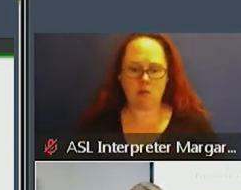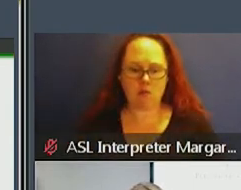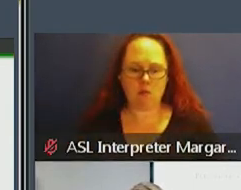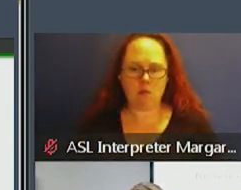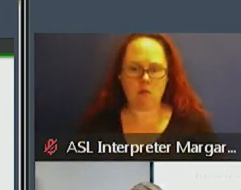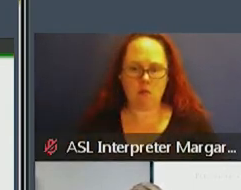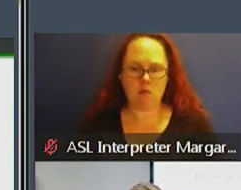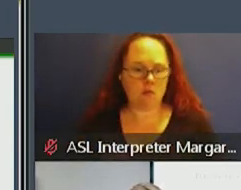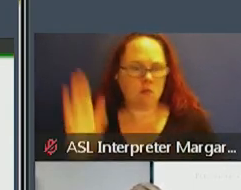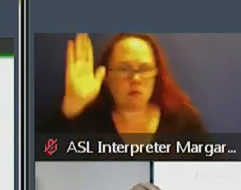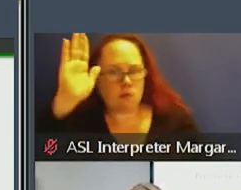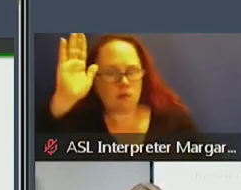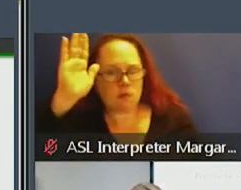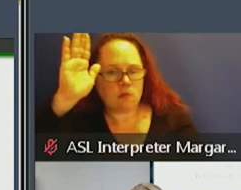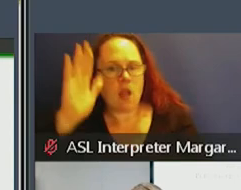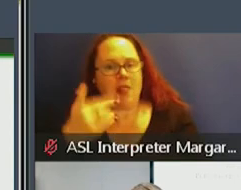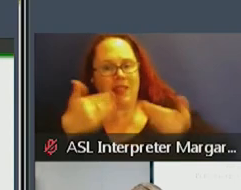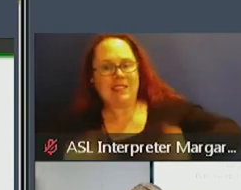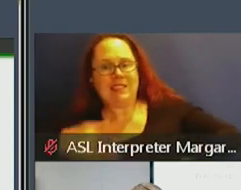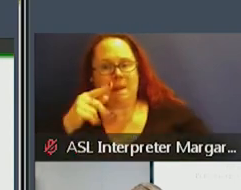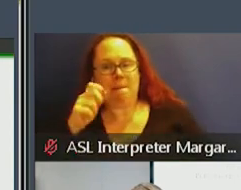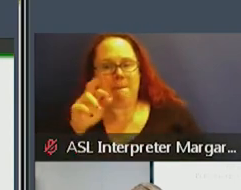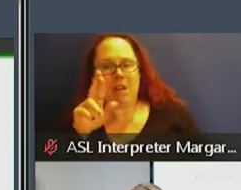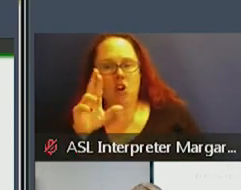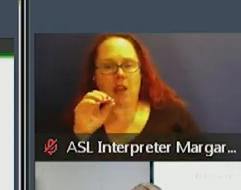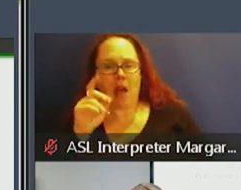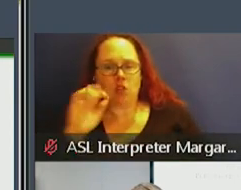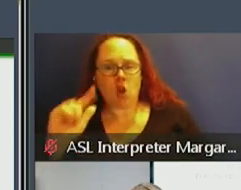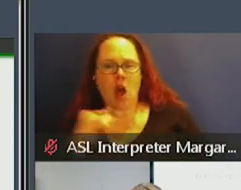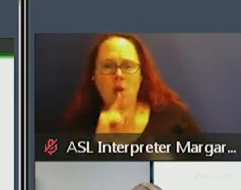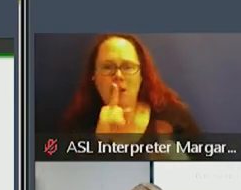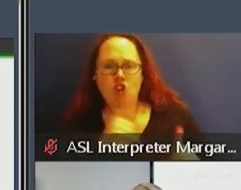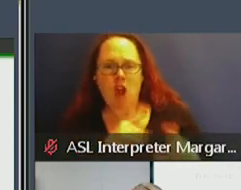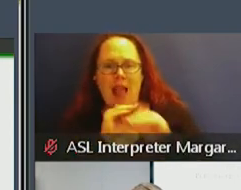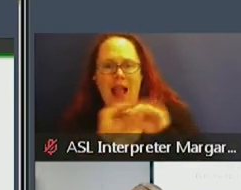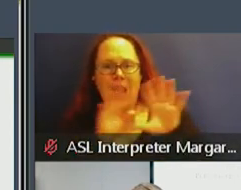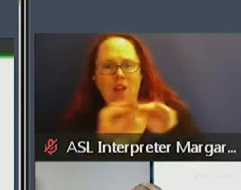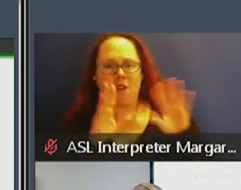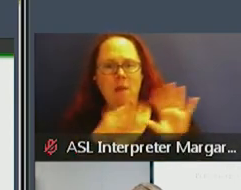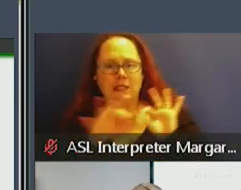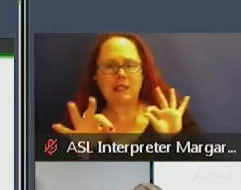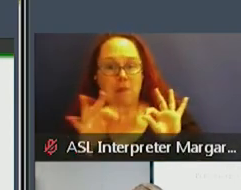Madam chair chairs, Peter Bozeman. Let's see in counseling. I just wanted to share it, clarify my statement when somebody is testifying, you know,